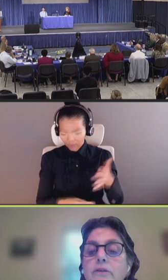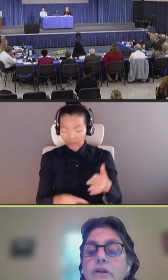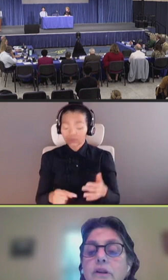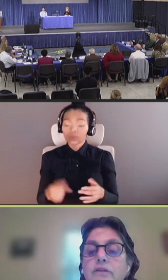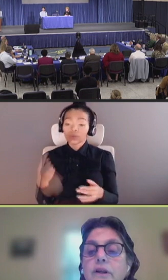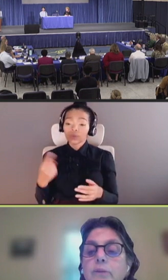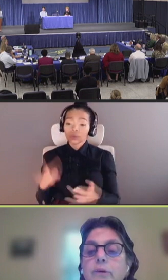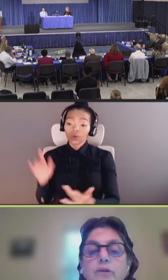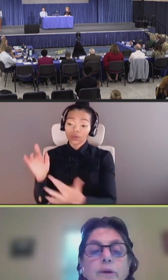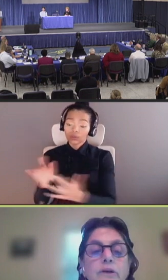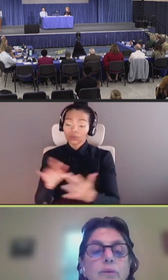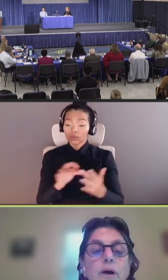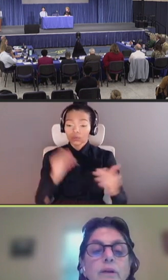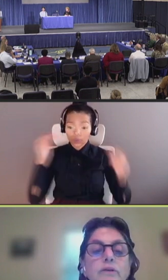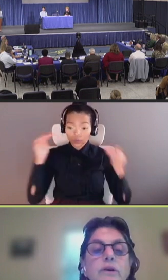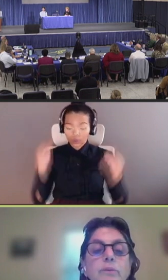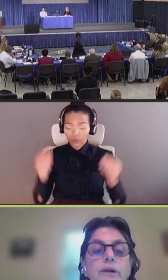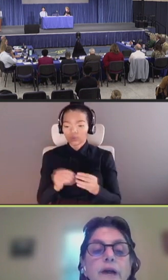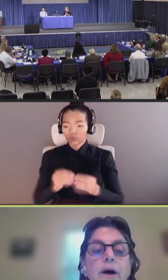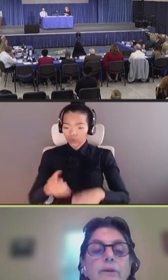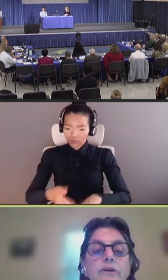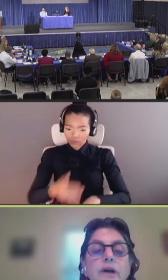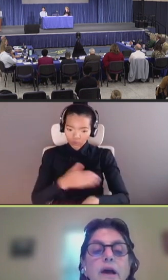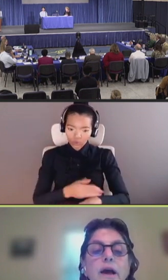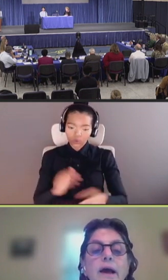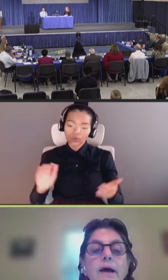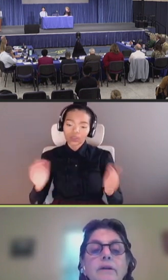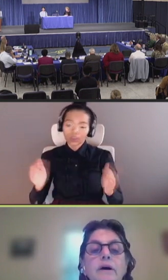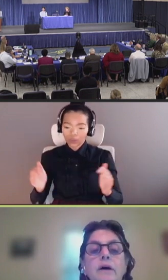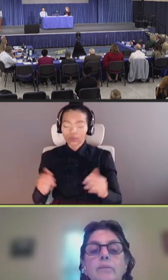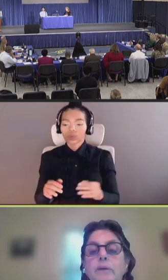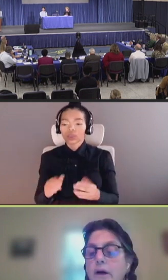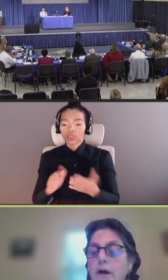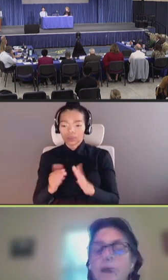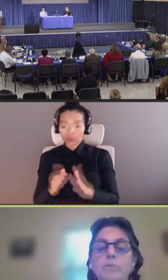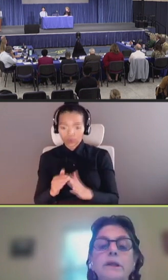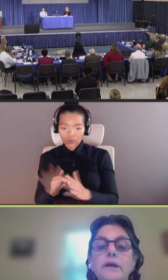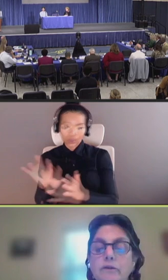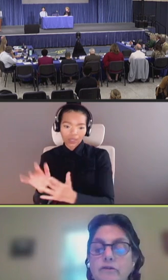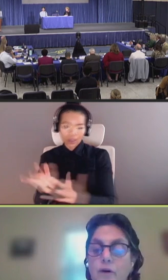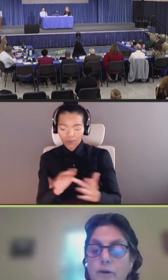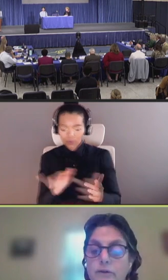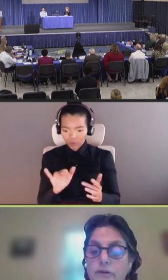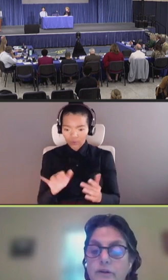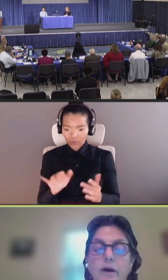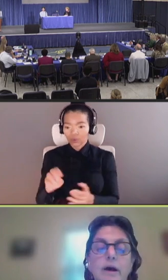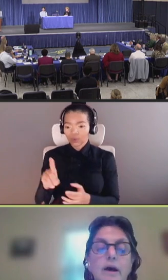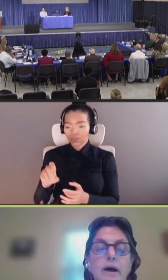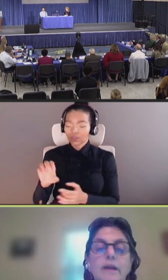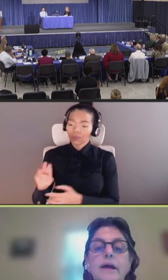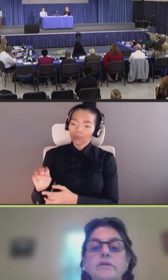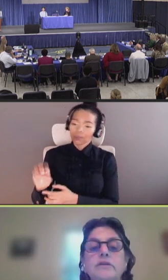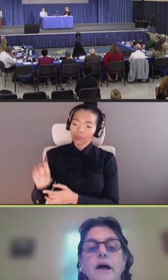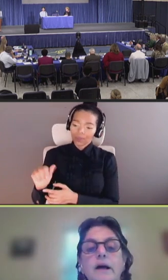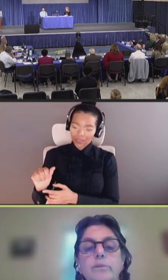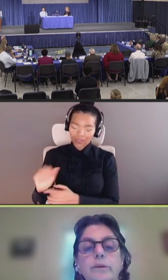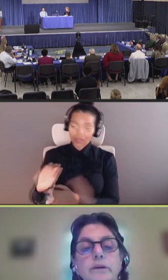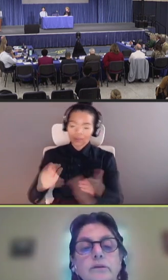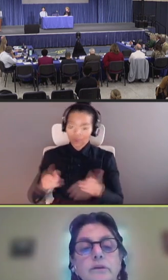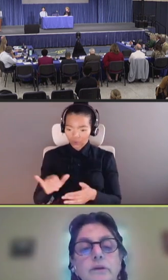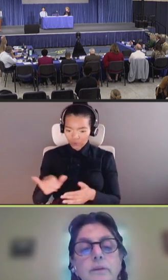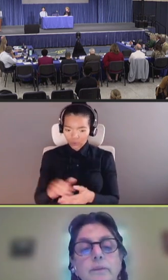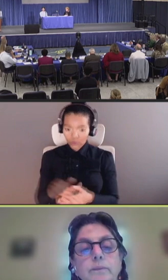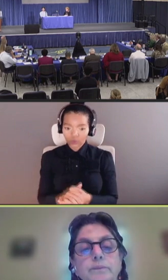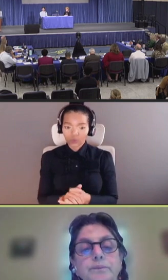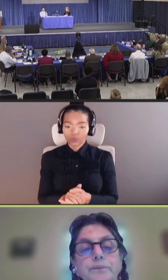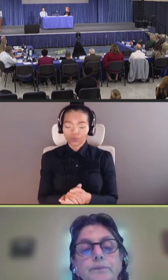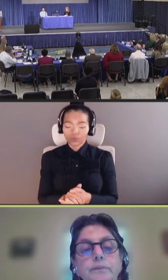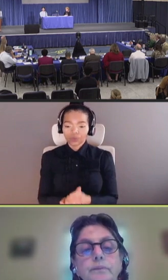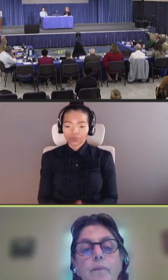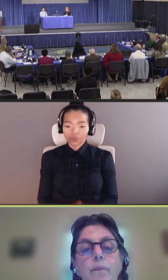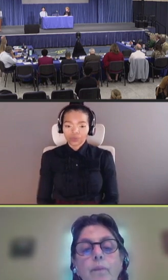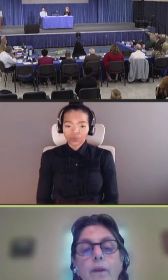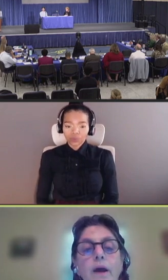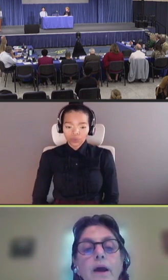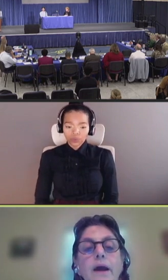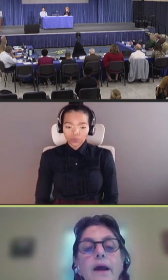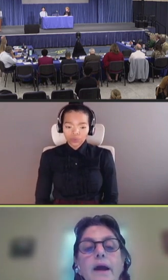significant improvement, as well as community outreach and media focus. Next slide, please.